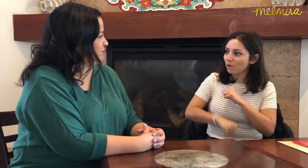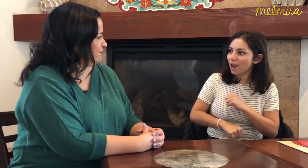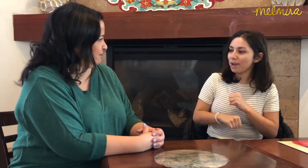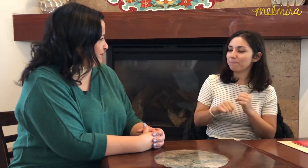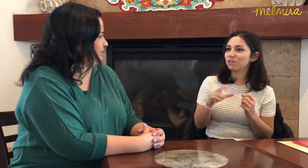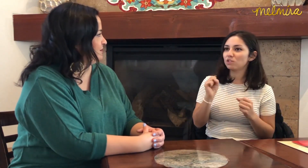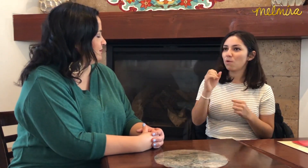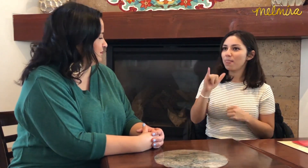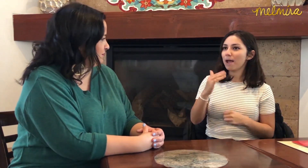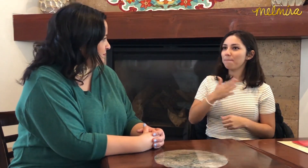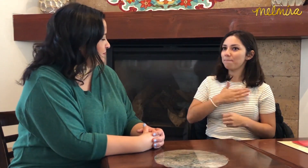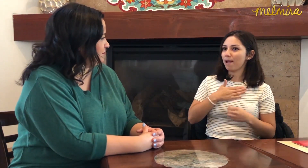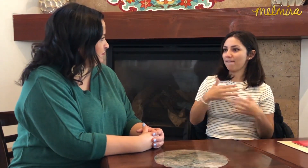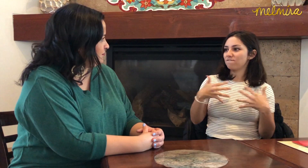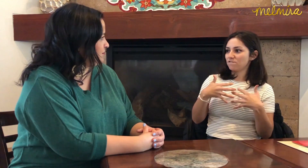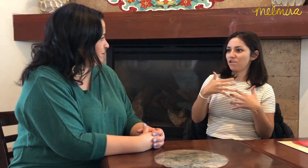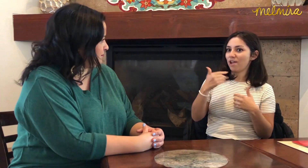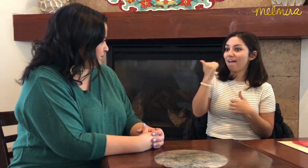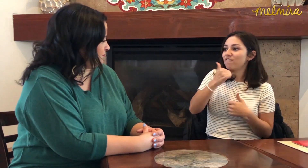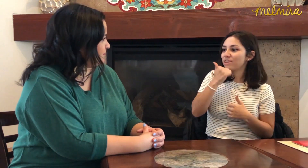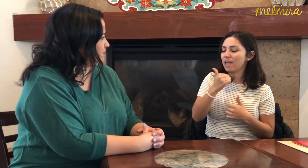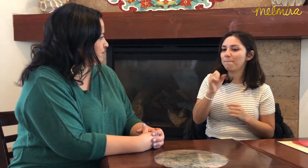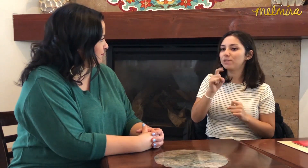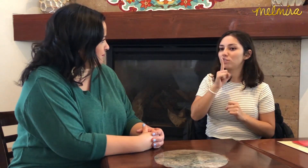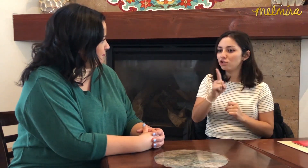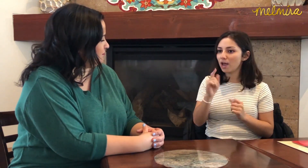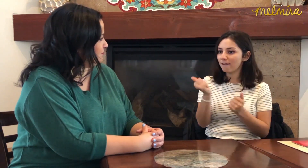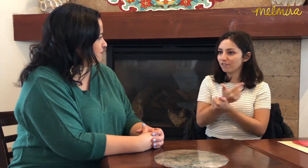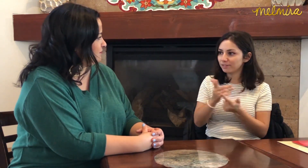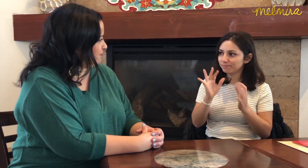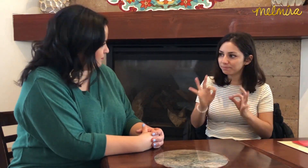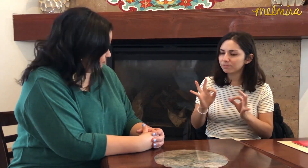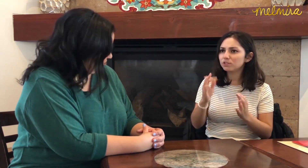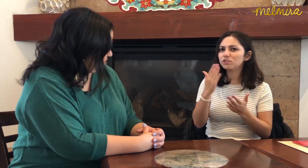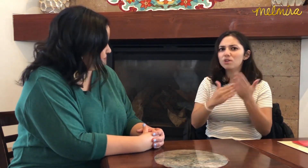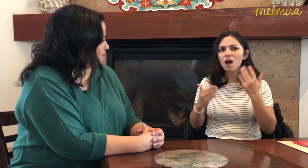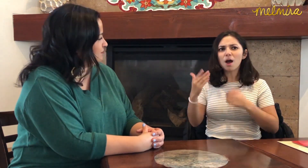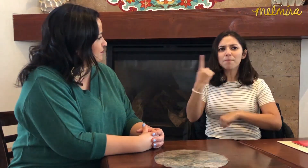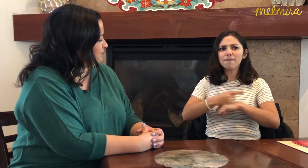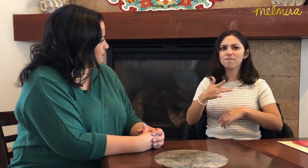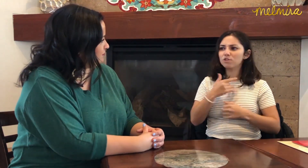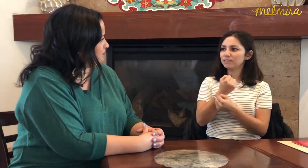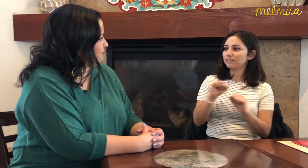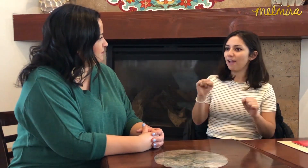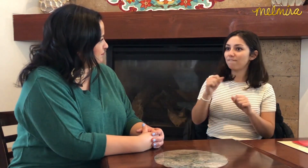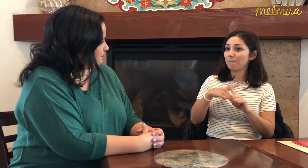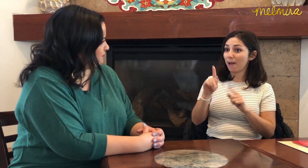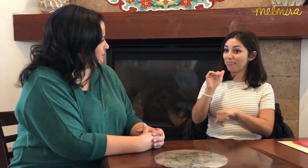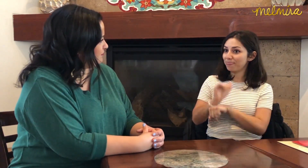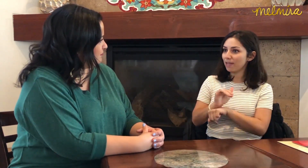touched, and raped. So, that's my fear every day- Making sure that everything is fine. Some days, I do feel safe, but at nights,